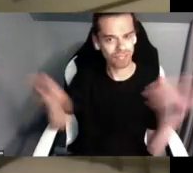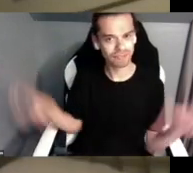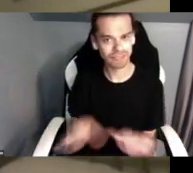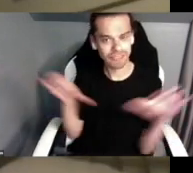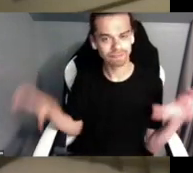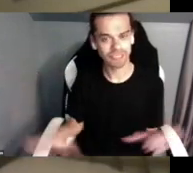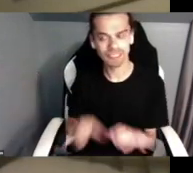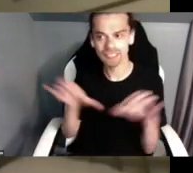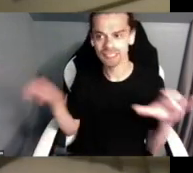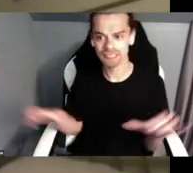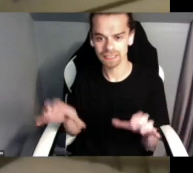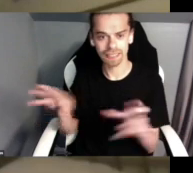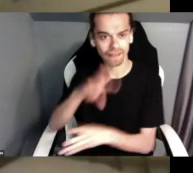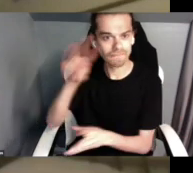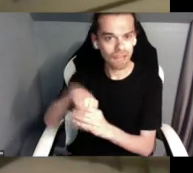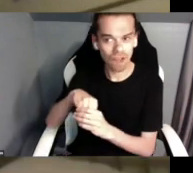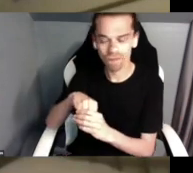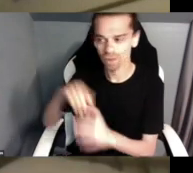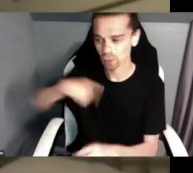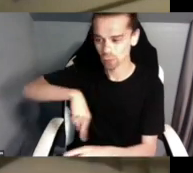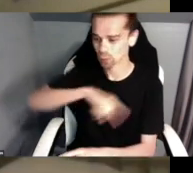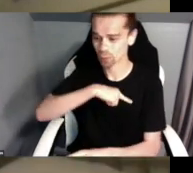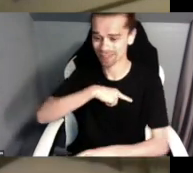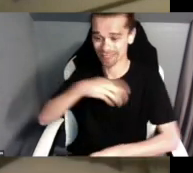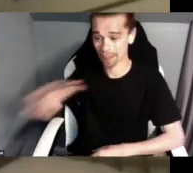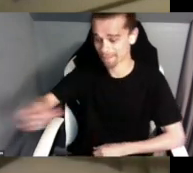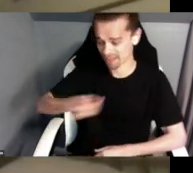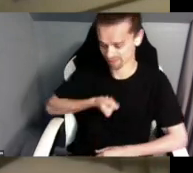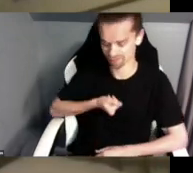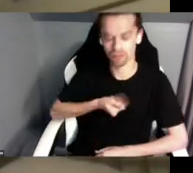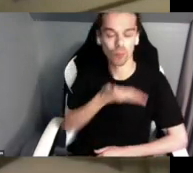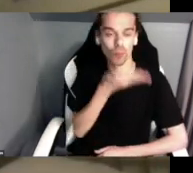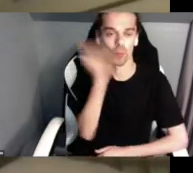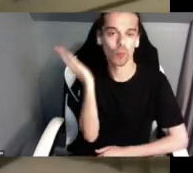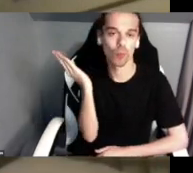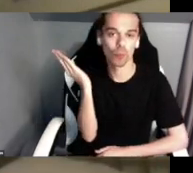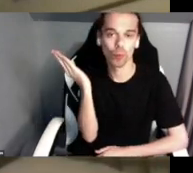and we don't get paid for it. It's really important that if you do have